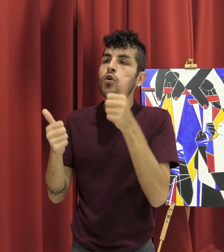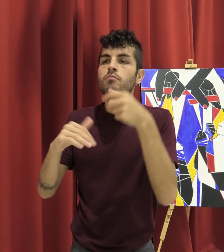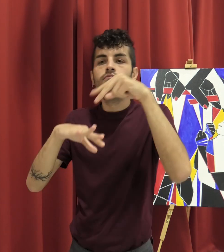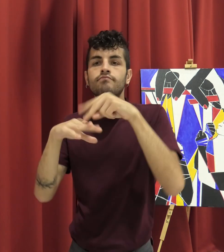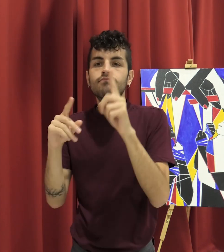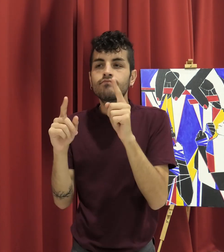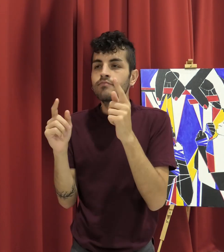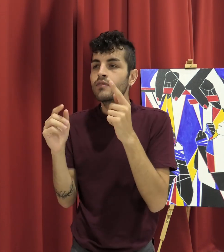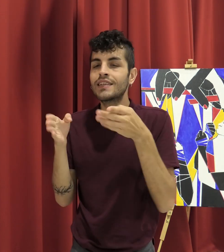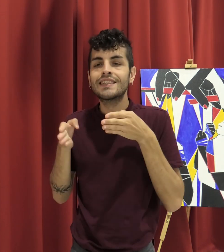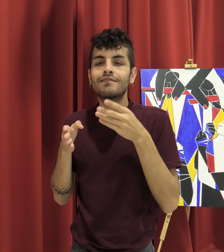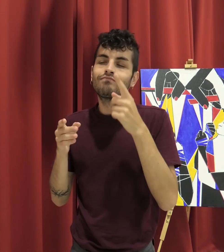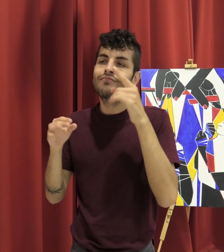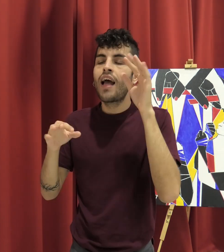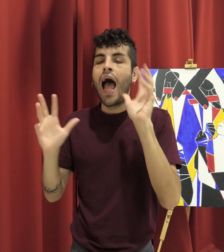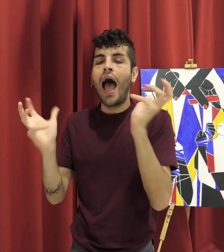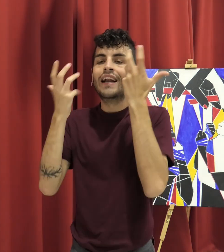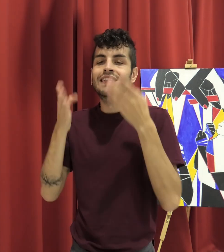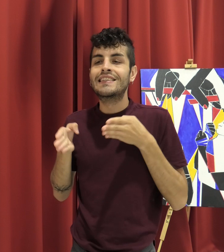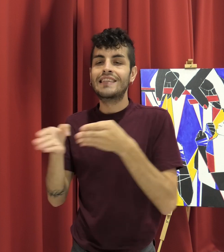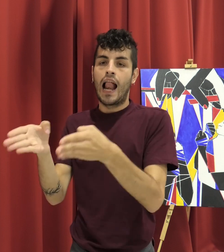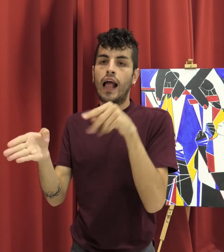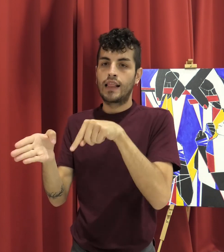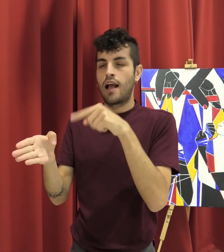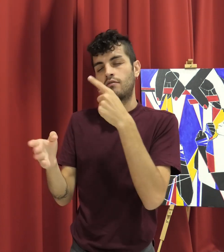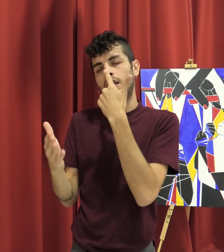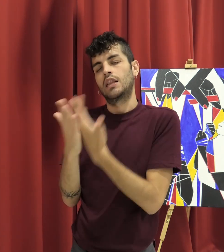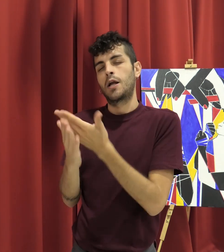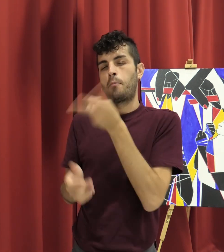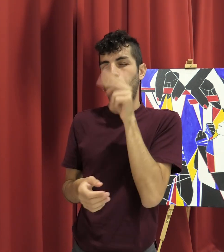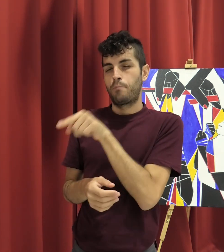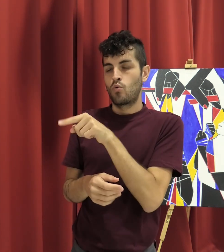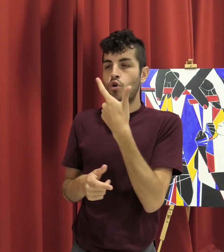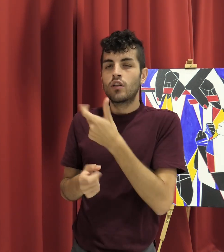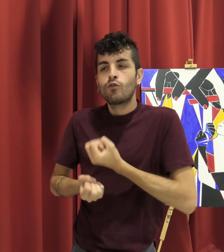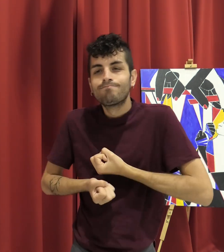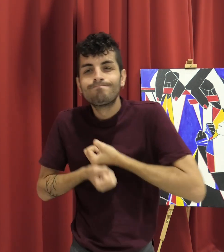with VV, is on the street because VV is a street art, it is related